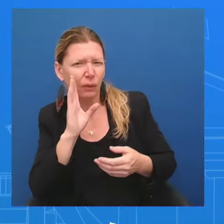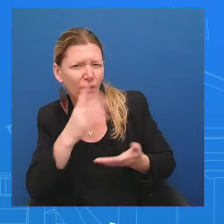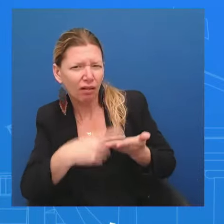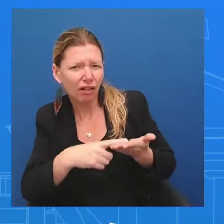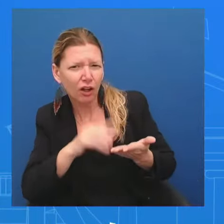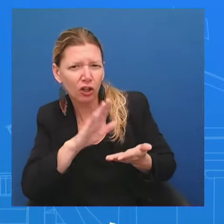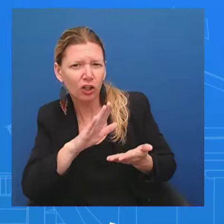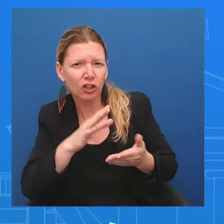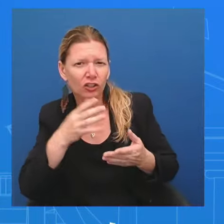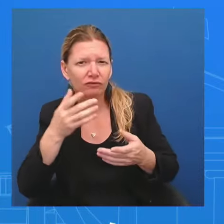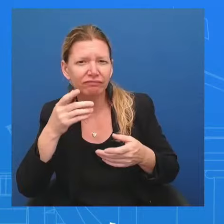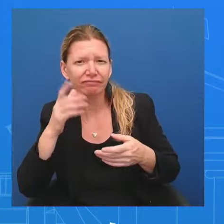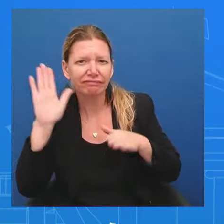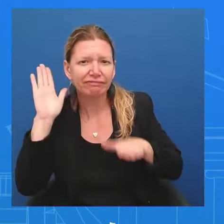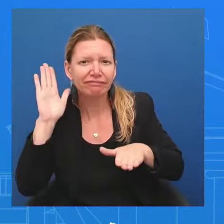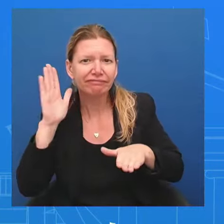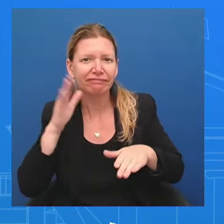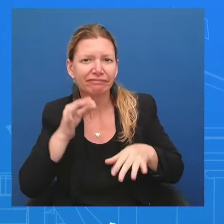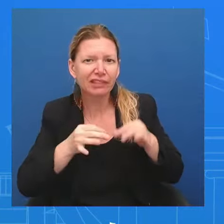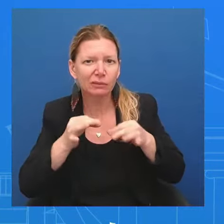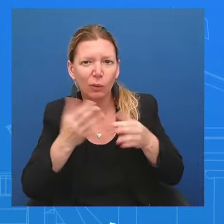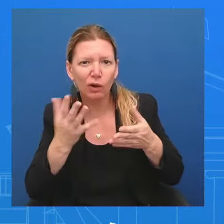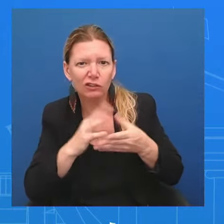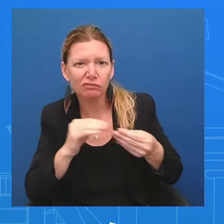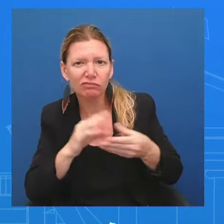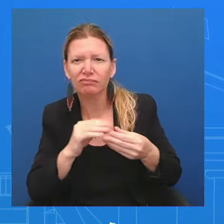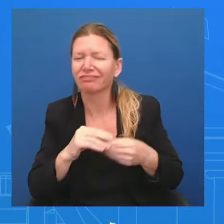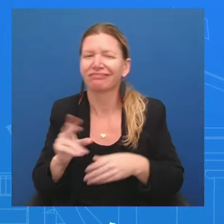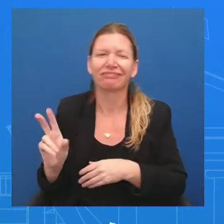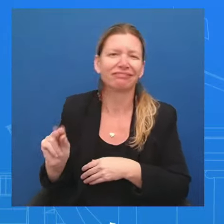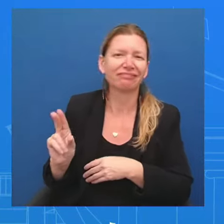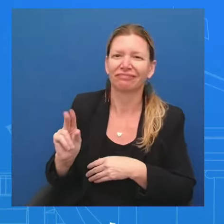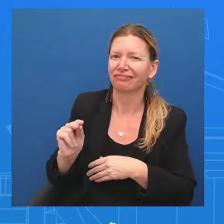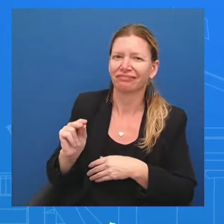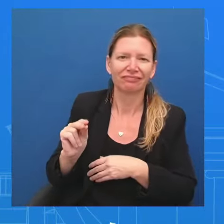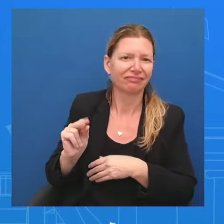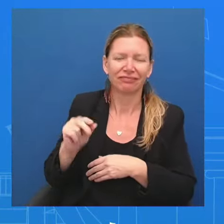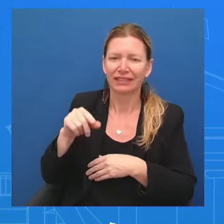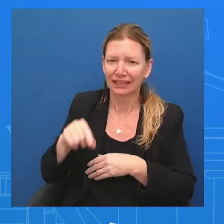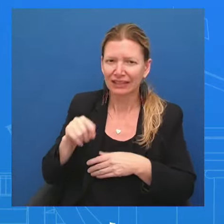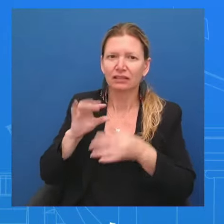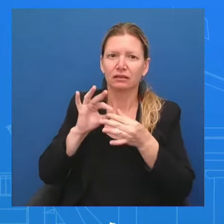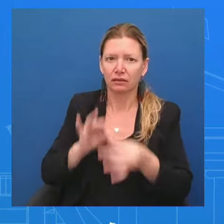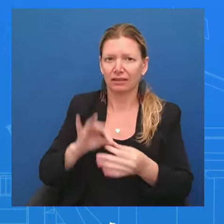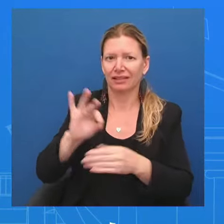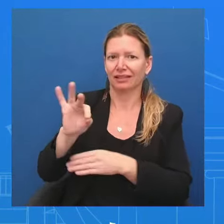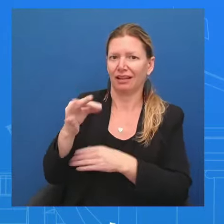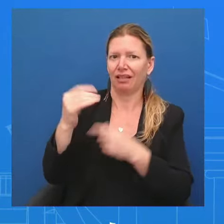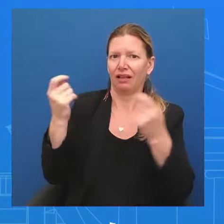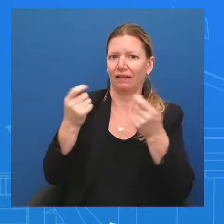of the passing of his son that is upcoming in days, Peter. The Press: We learned today there is going to be a book